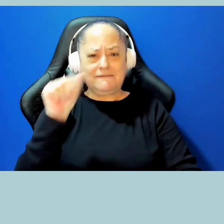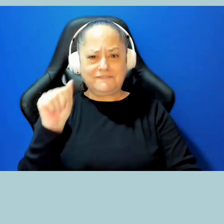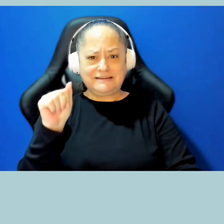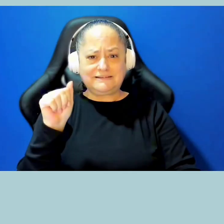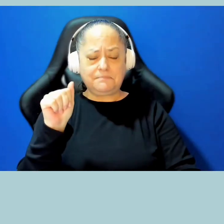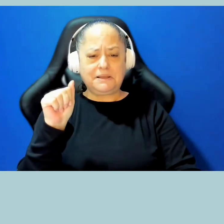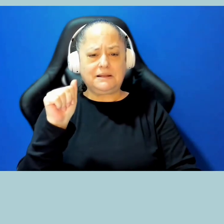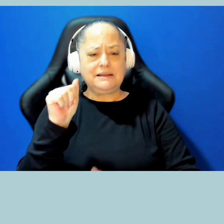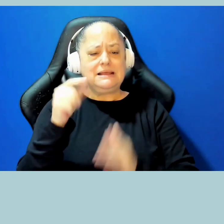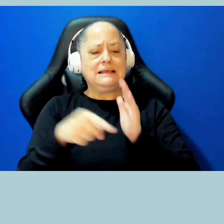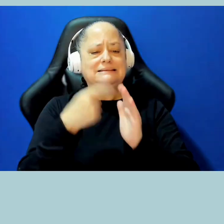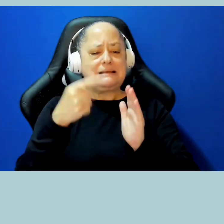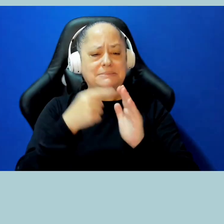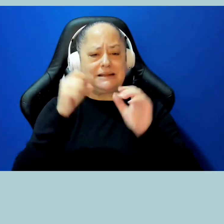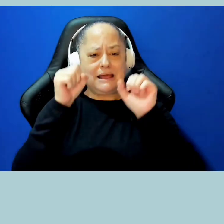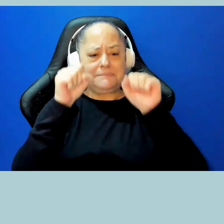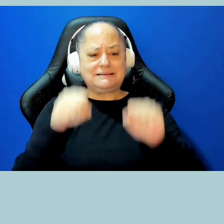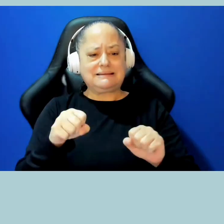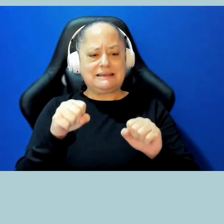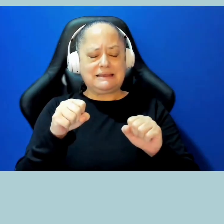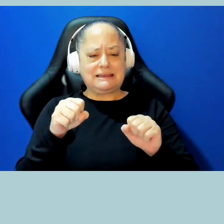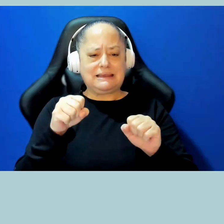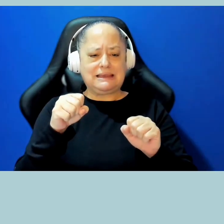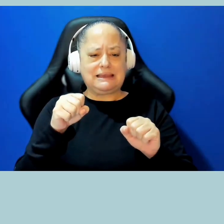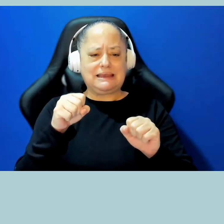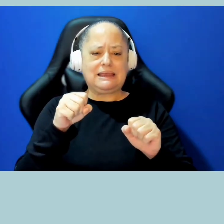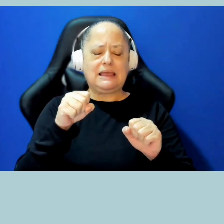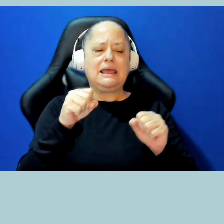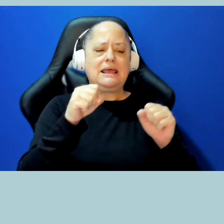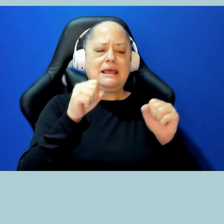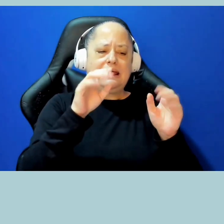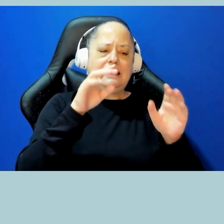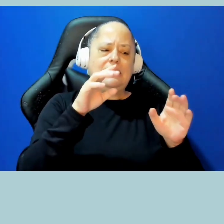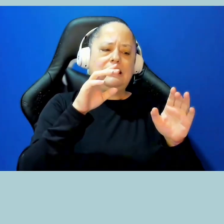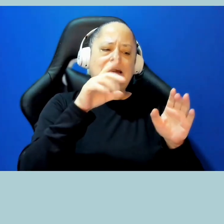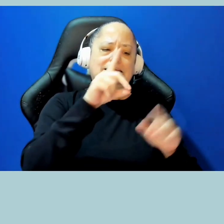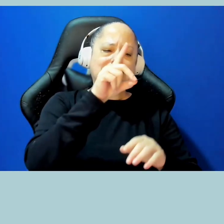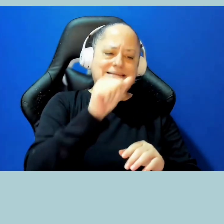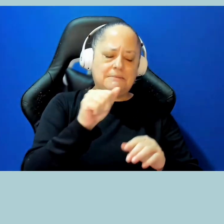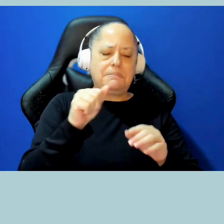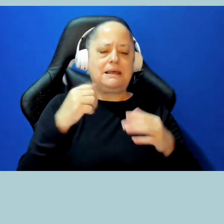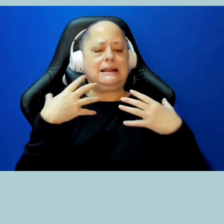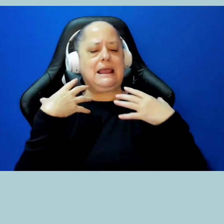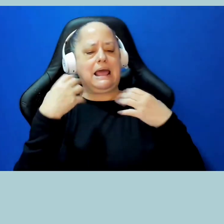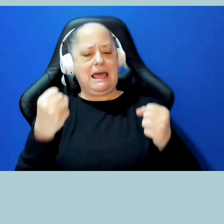sometimes can conflate disability with health or focus on preventing or reducing disability.